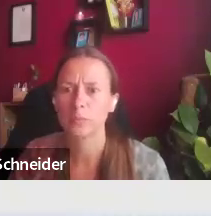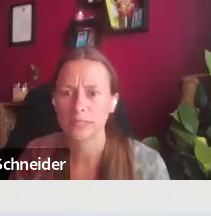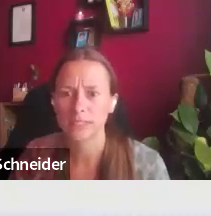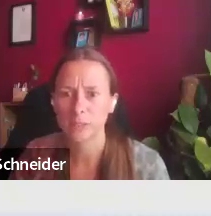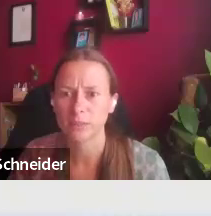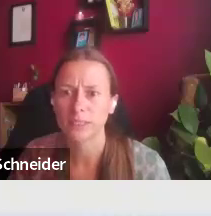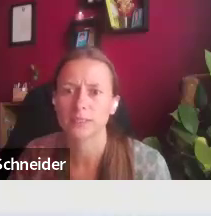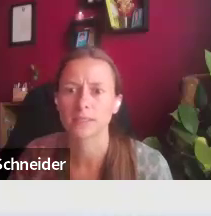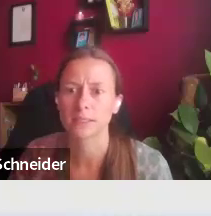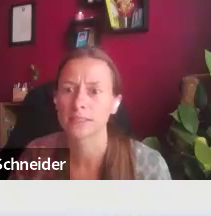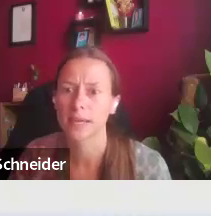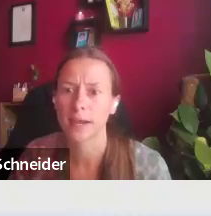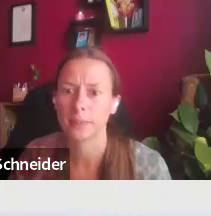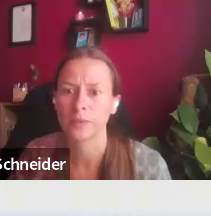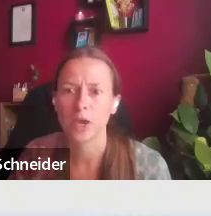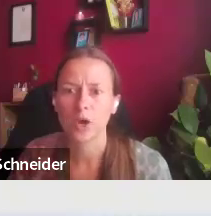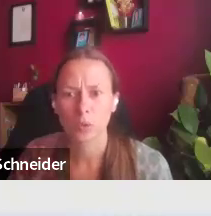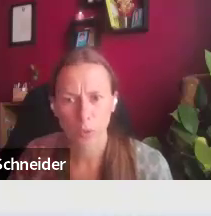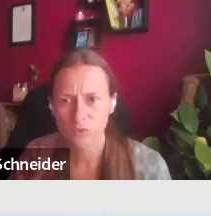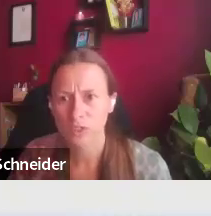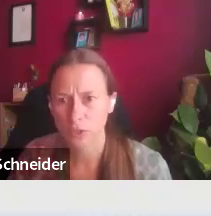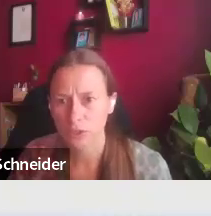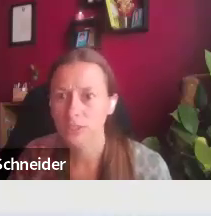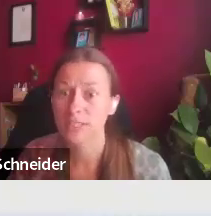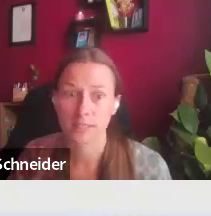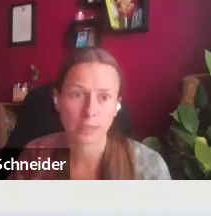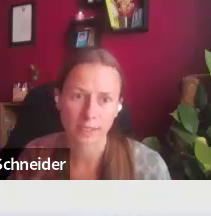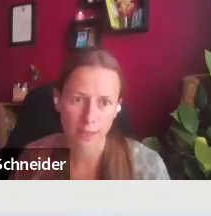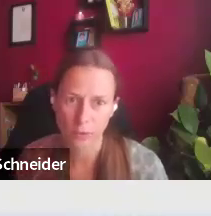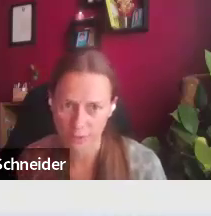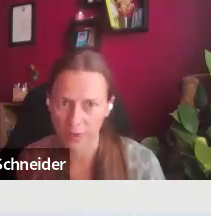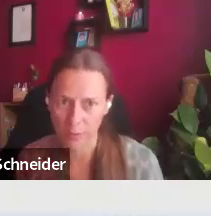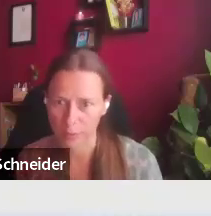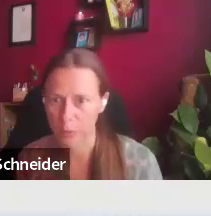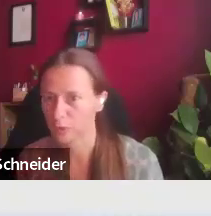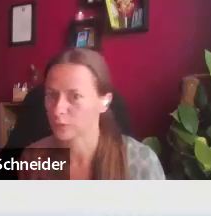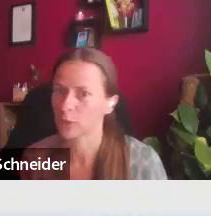but women's experiences were most researched. That doesn't mean that there was a very big body